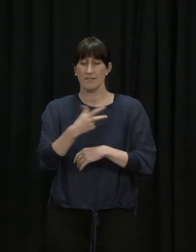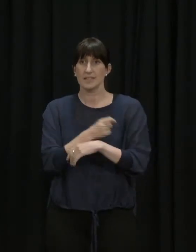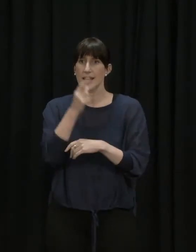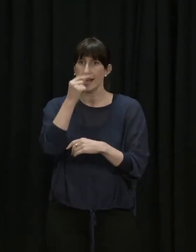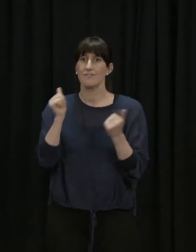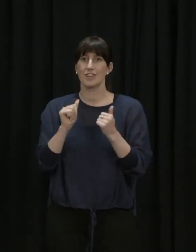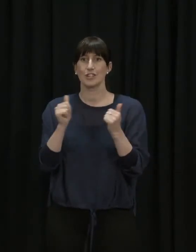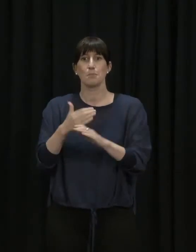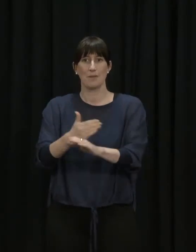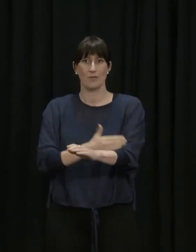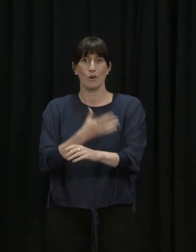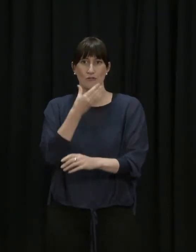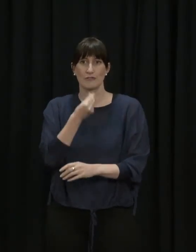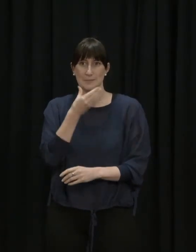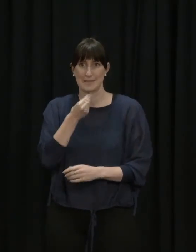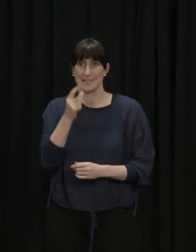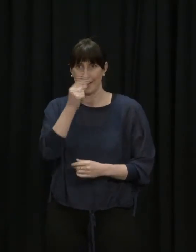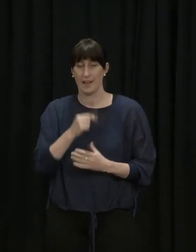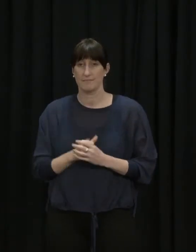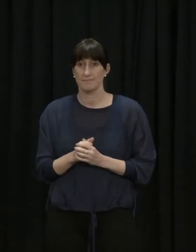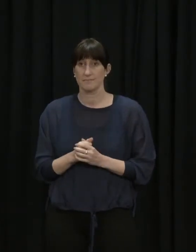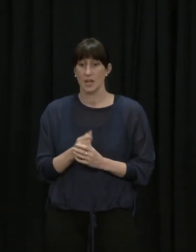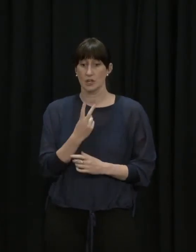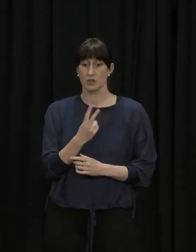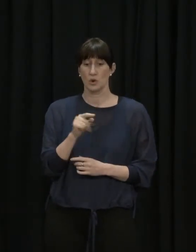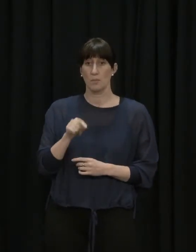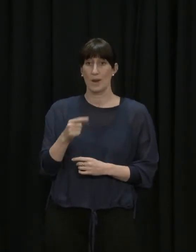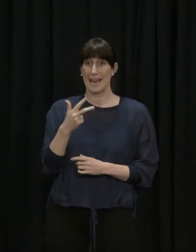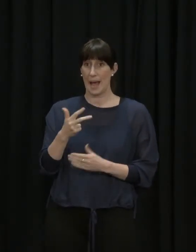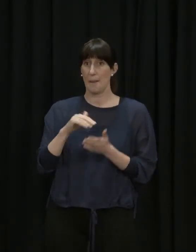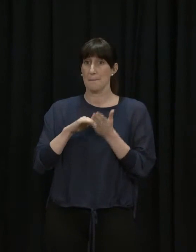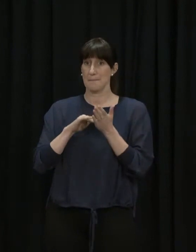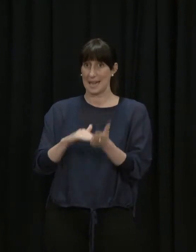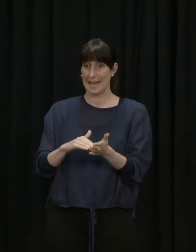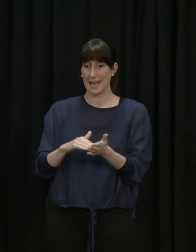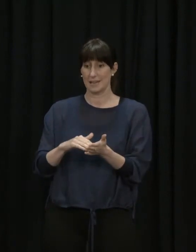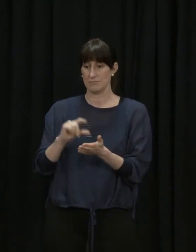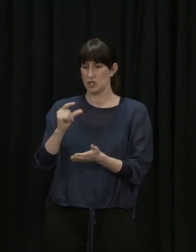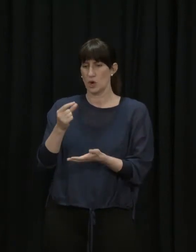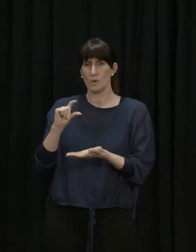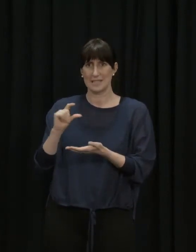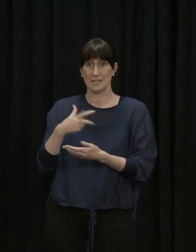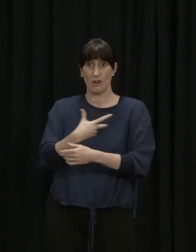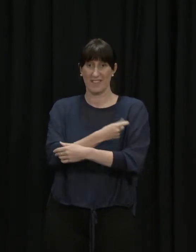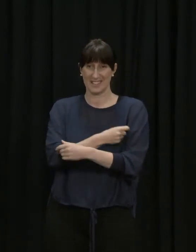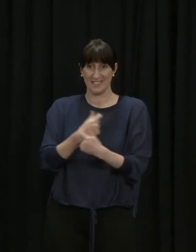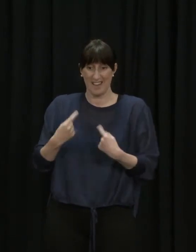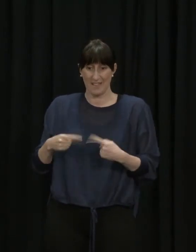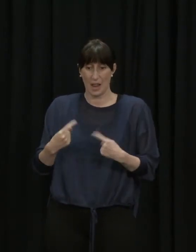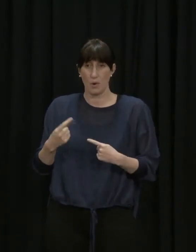everyone to take up the opportunity to get theirs, particularly if they've not had a first dose yet. If you do get your first dose now, you can be fully vaccinated in time for